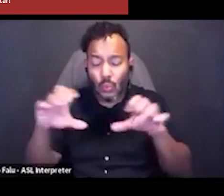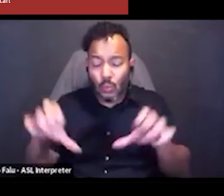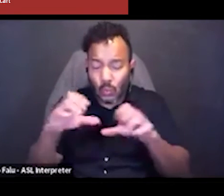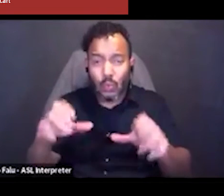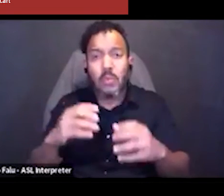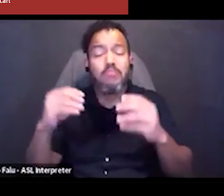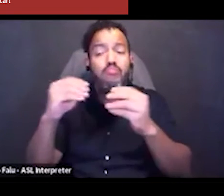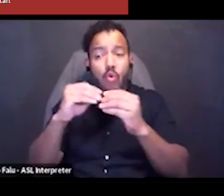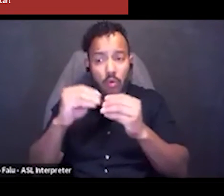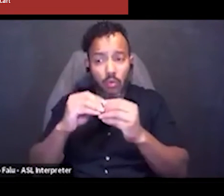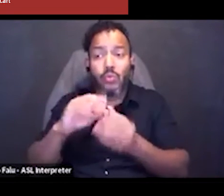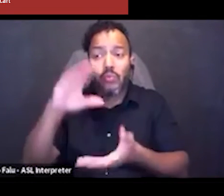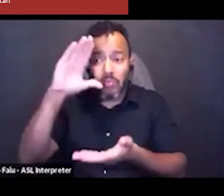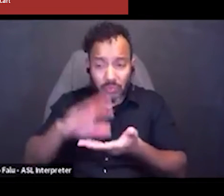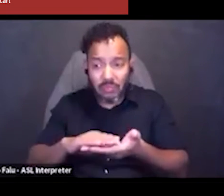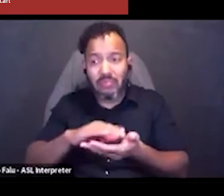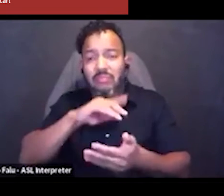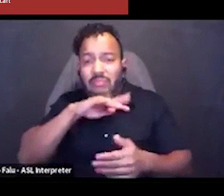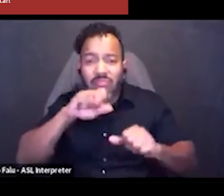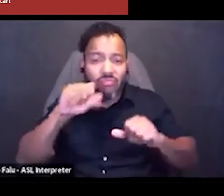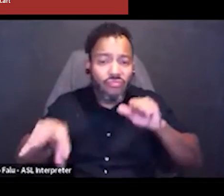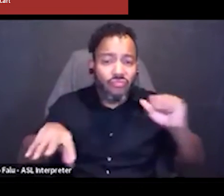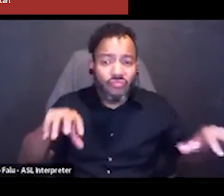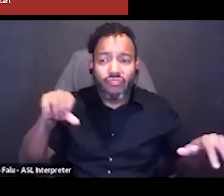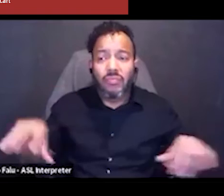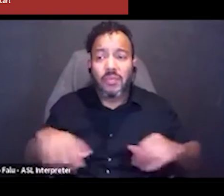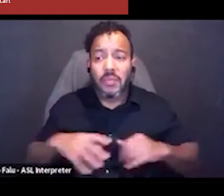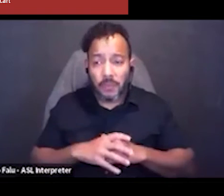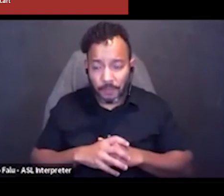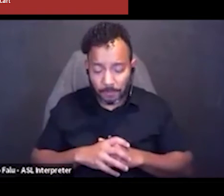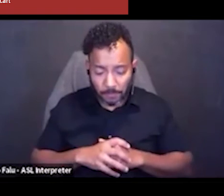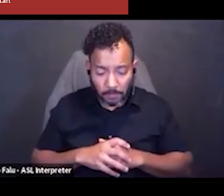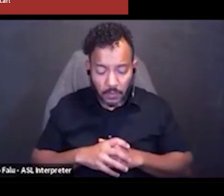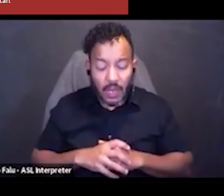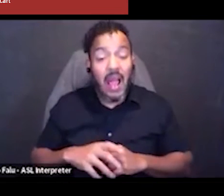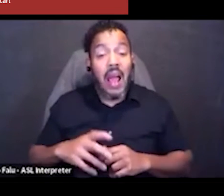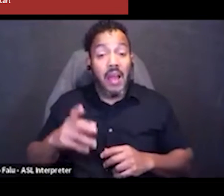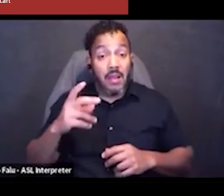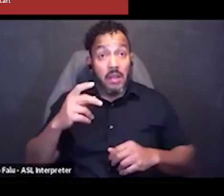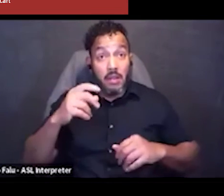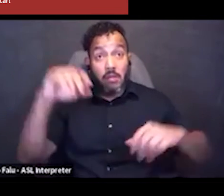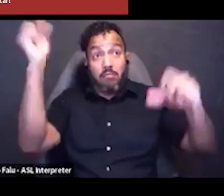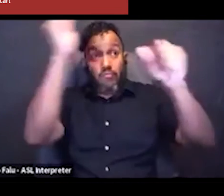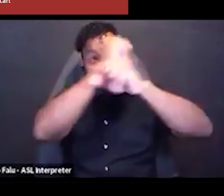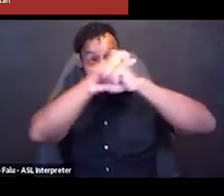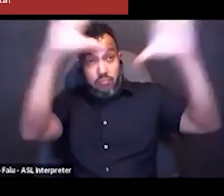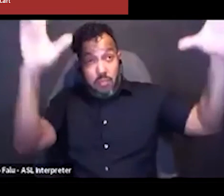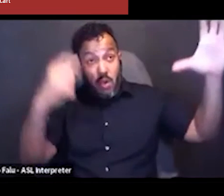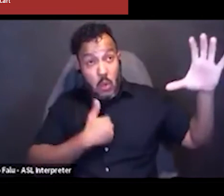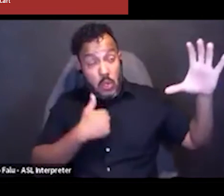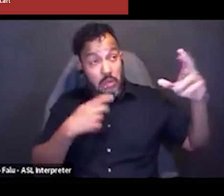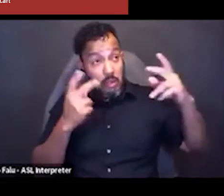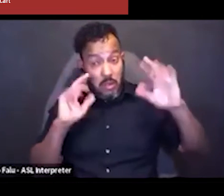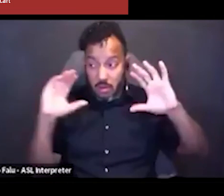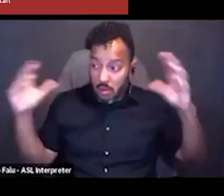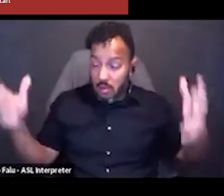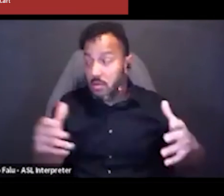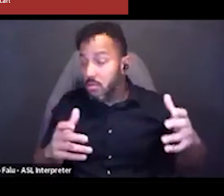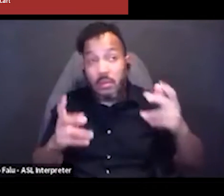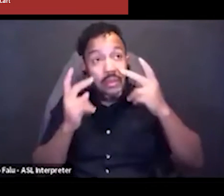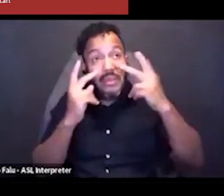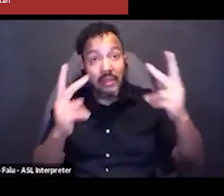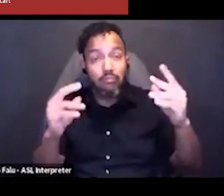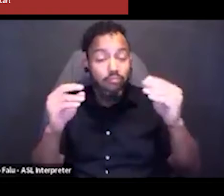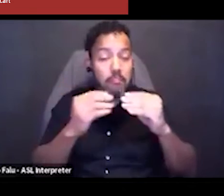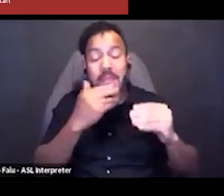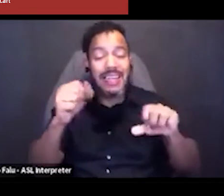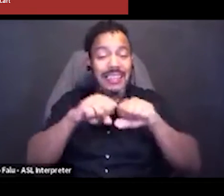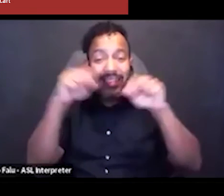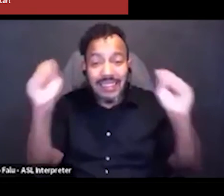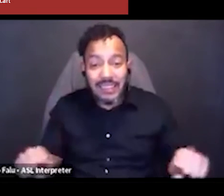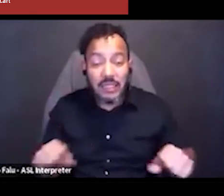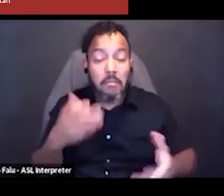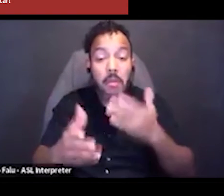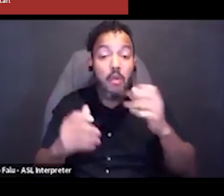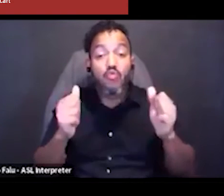I see just a better system, especially with solar panels and wind turbins, more energy